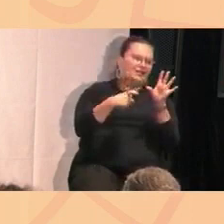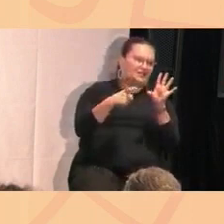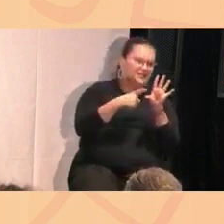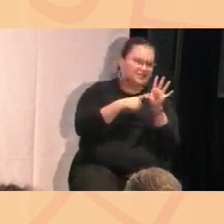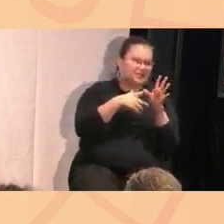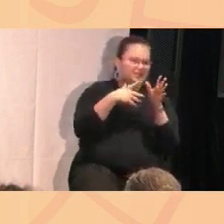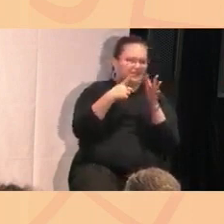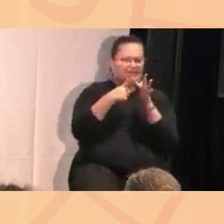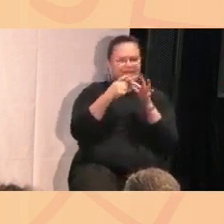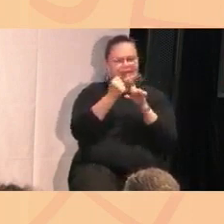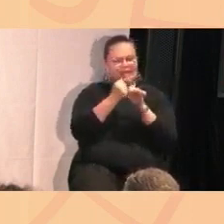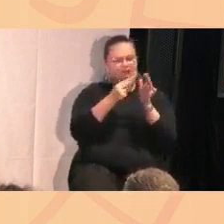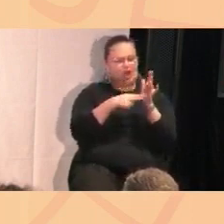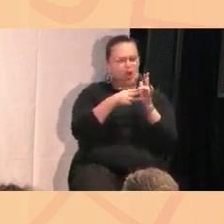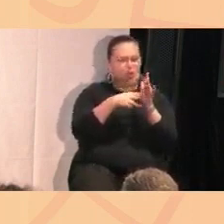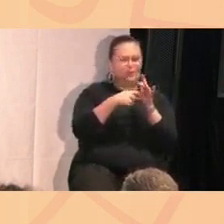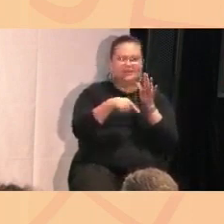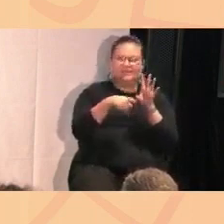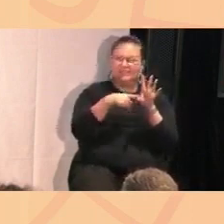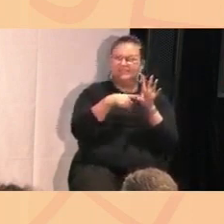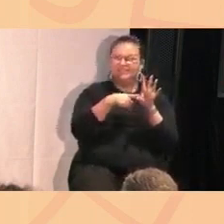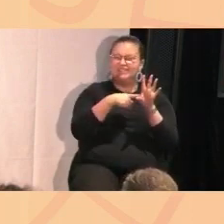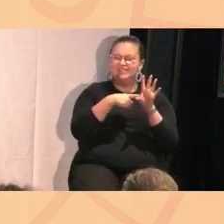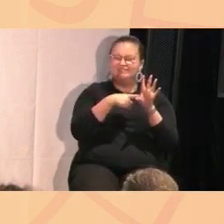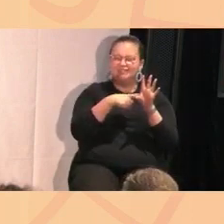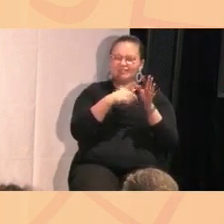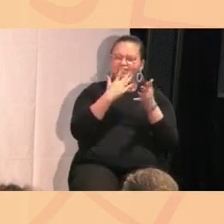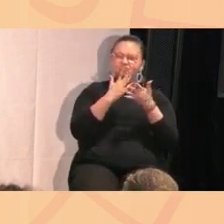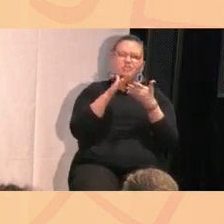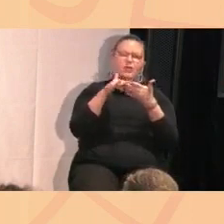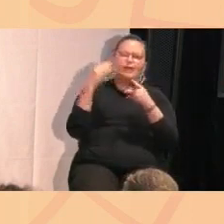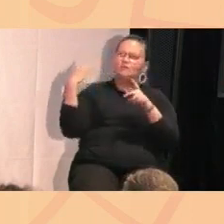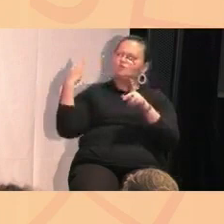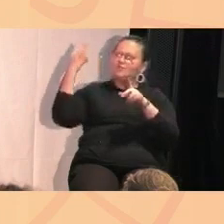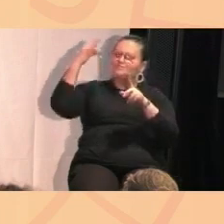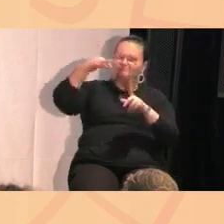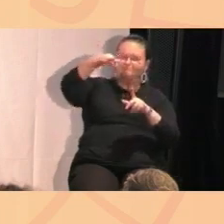discussion about Aboriginal massacres and murders and that legacy,